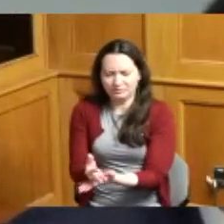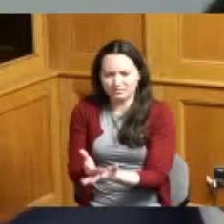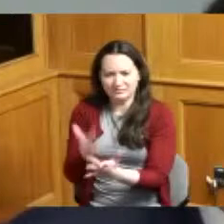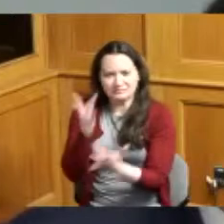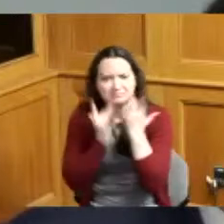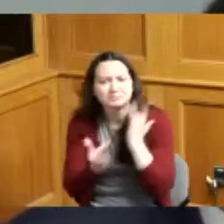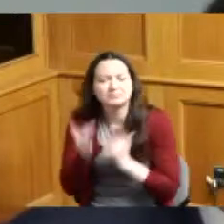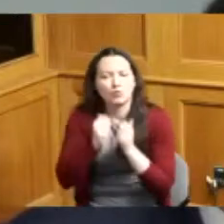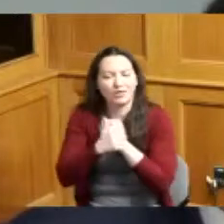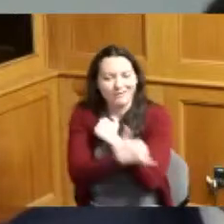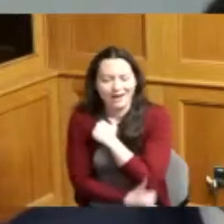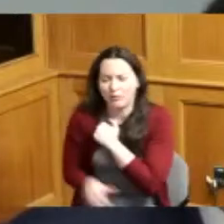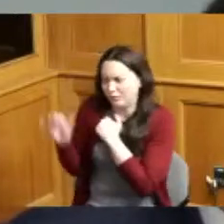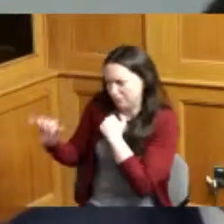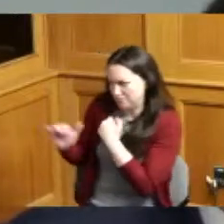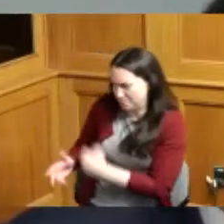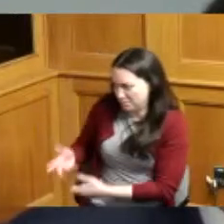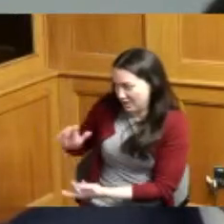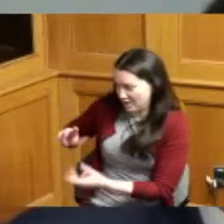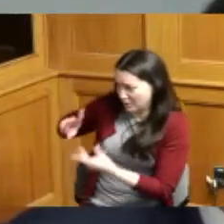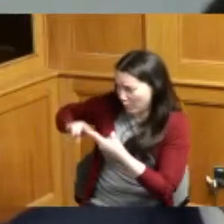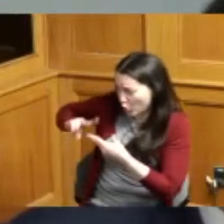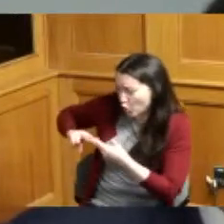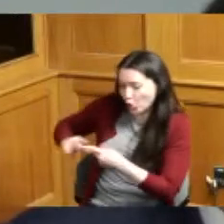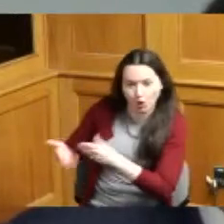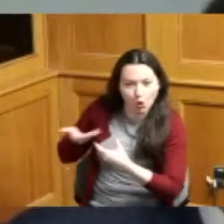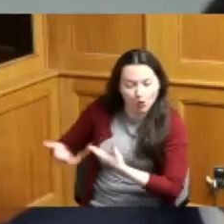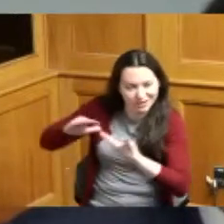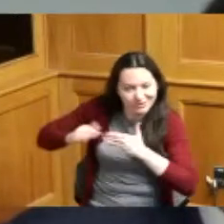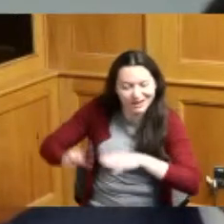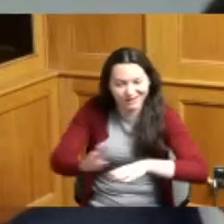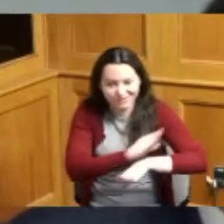that's when we would look to our partners at the host community and the business community and this